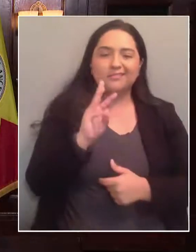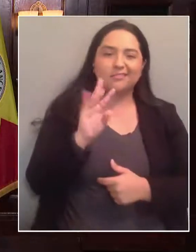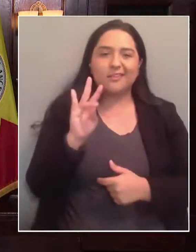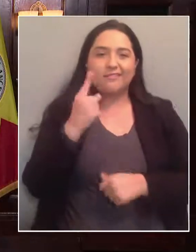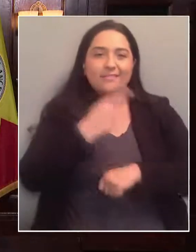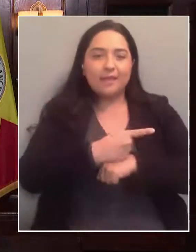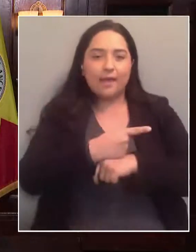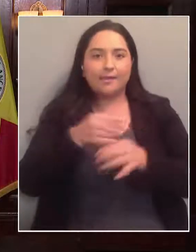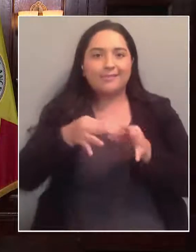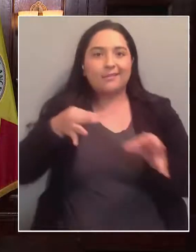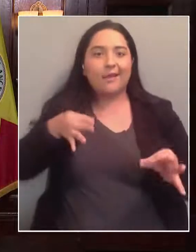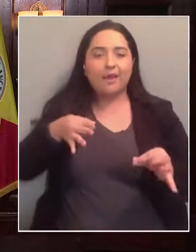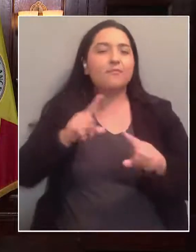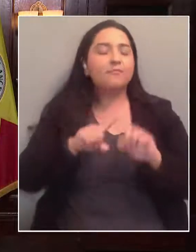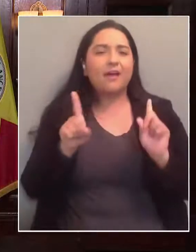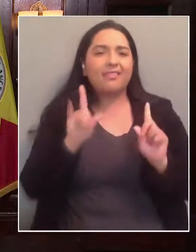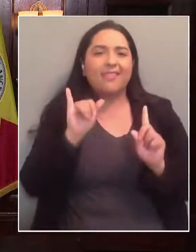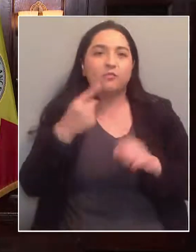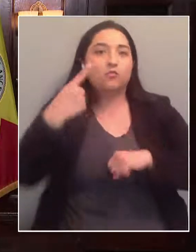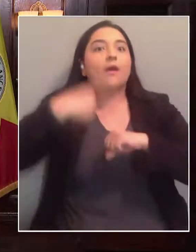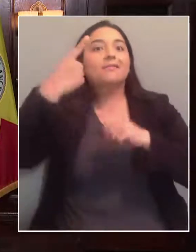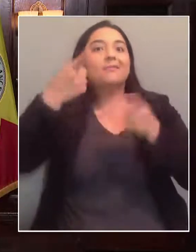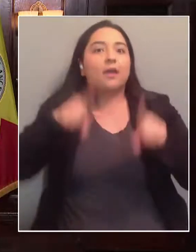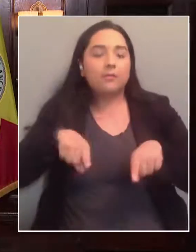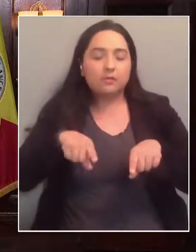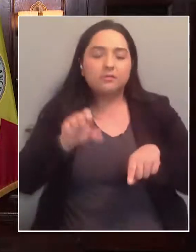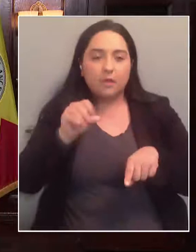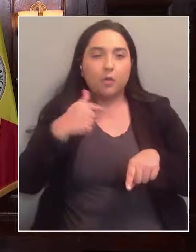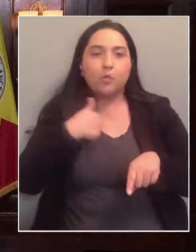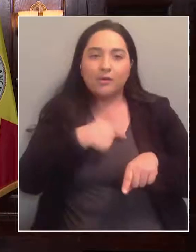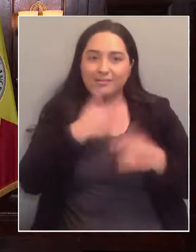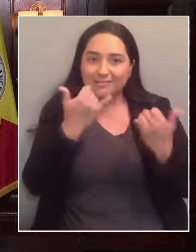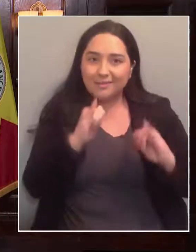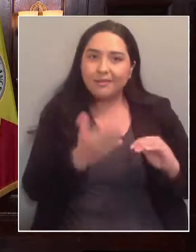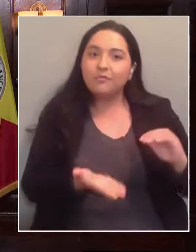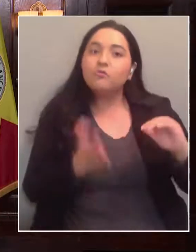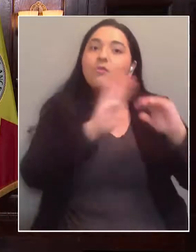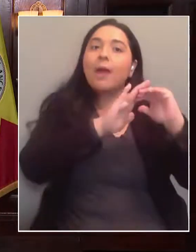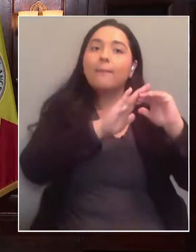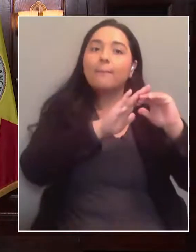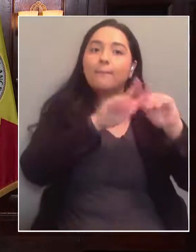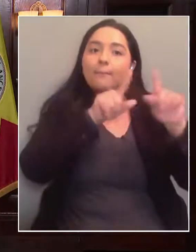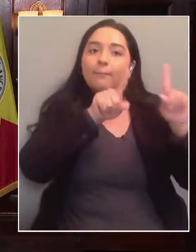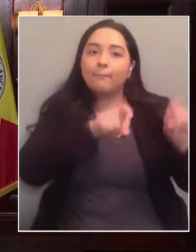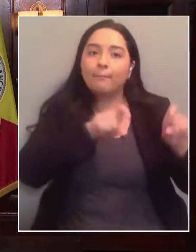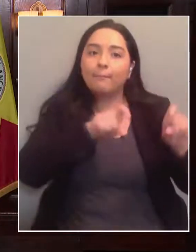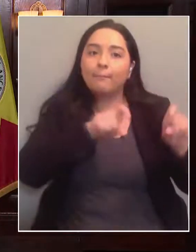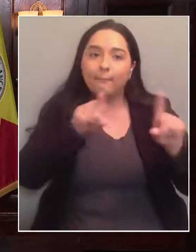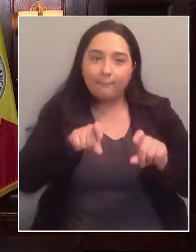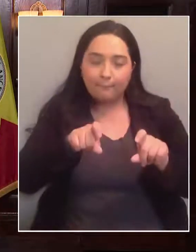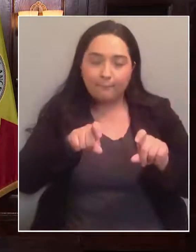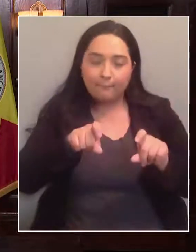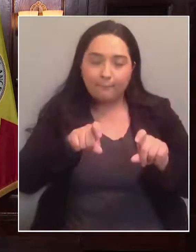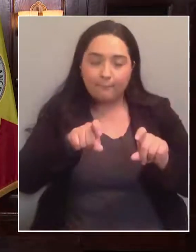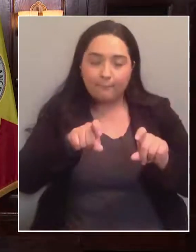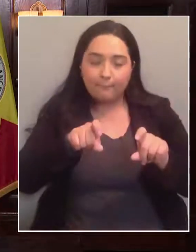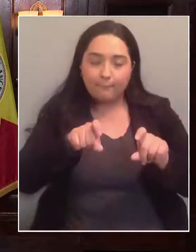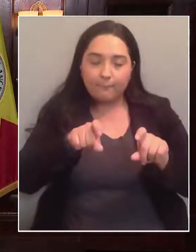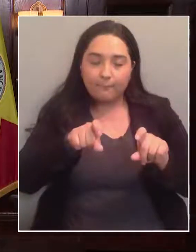THE TEN MONTHS THAT WE'VE GONE THROUGH THIS. AND AT TIMES LIKE THIS WHEN WE SEE SOME OF THE DETIRE TO GET